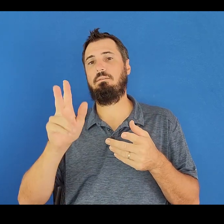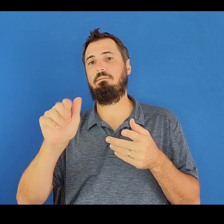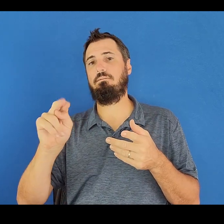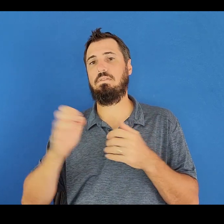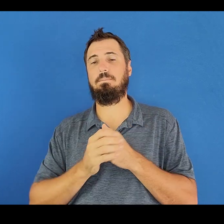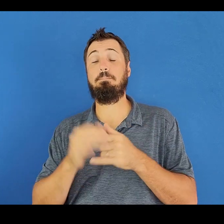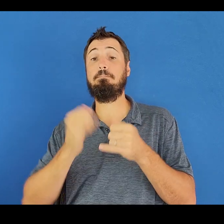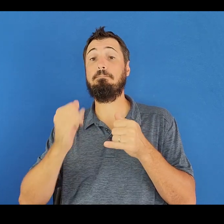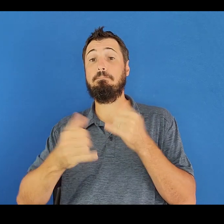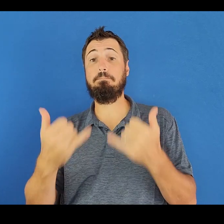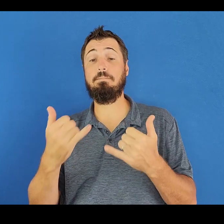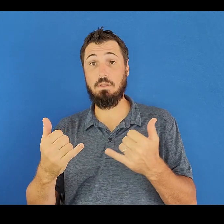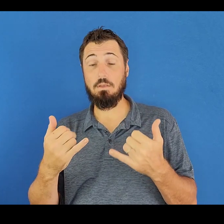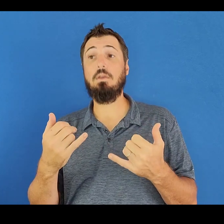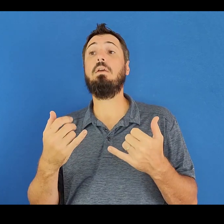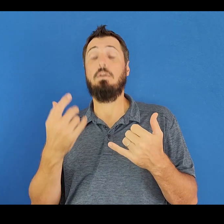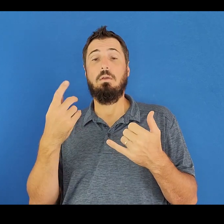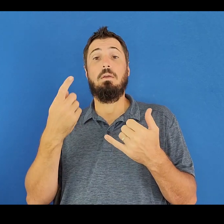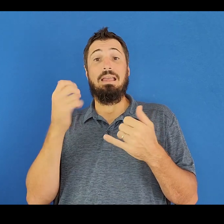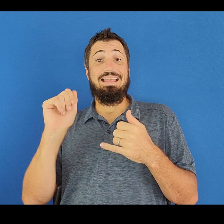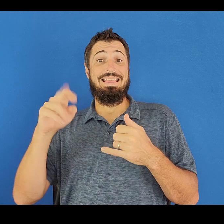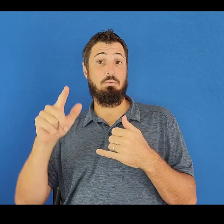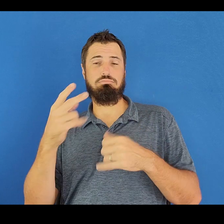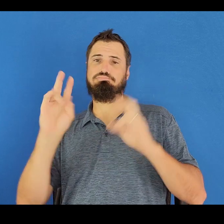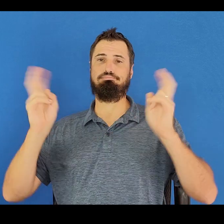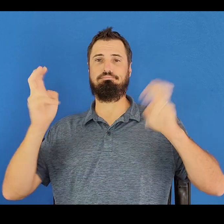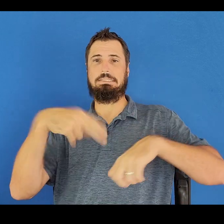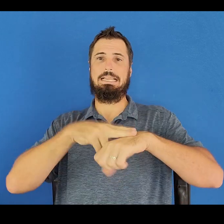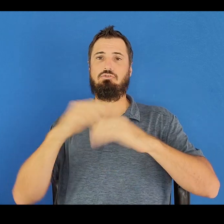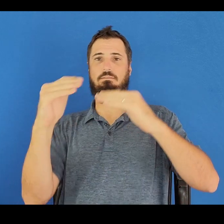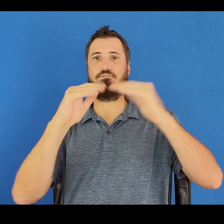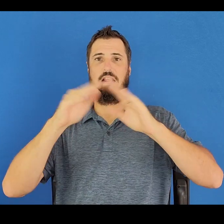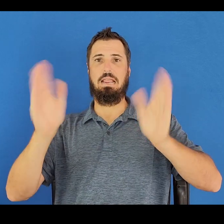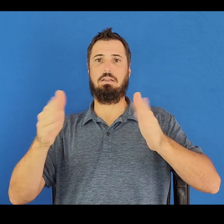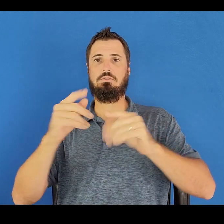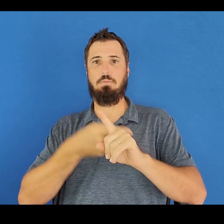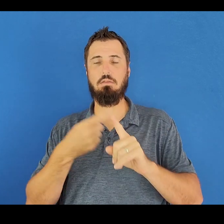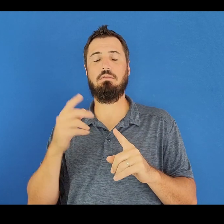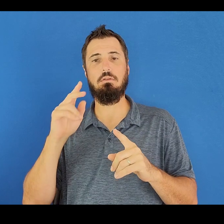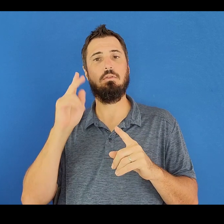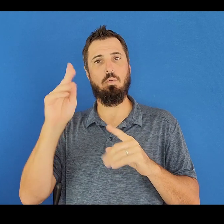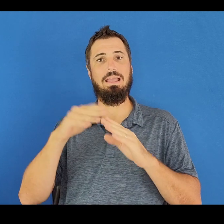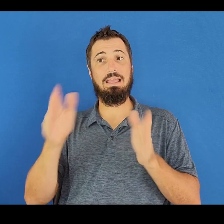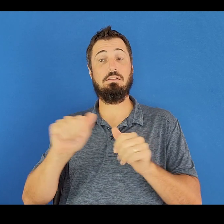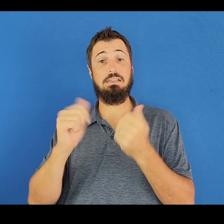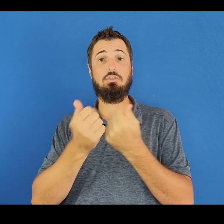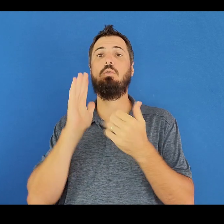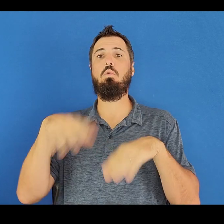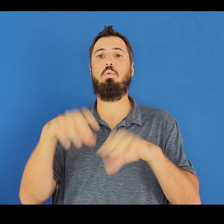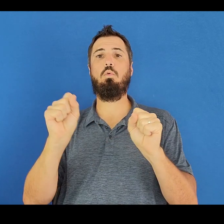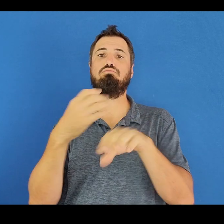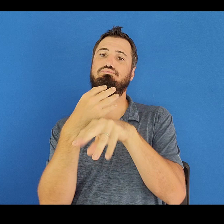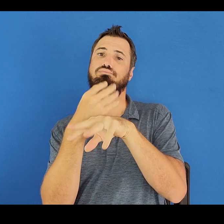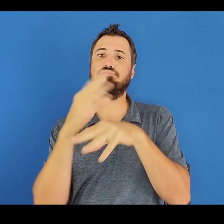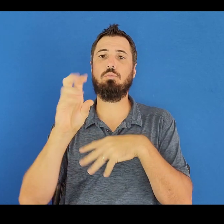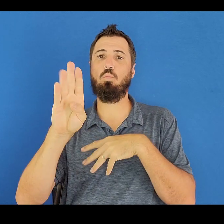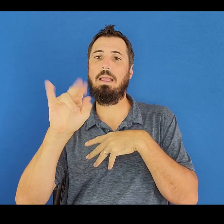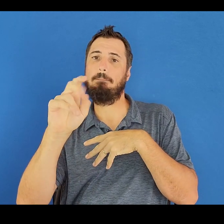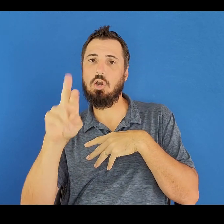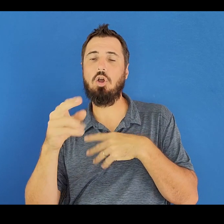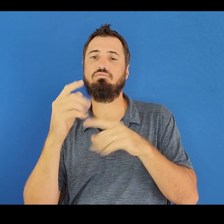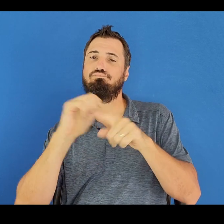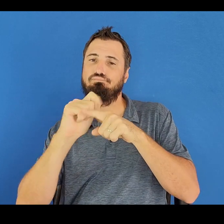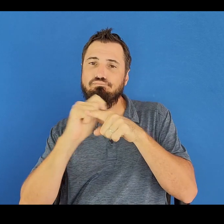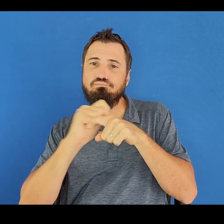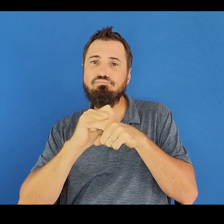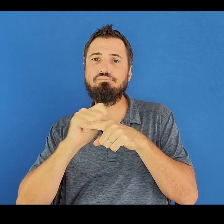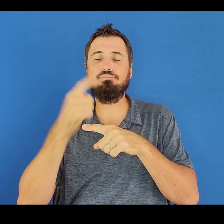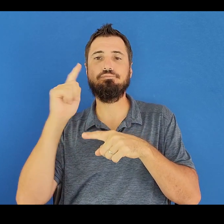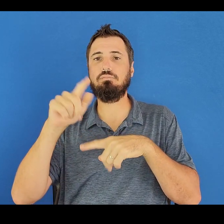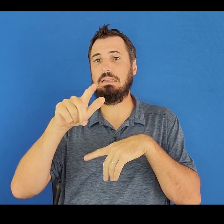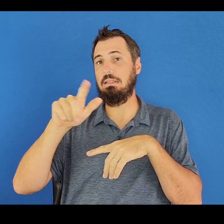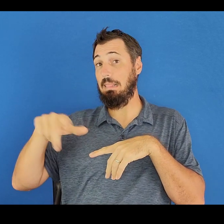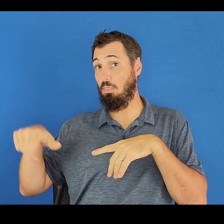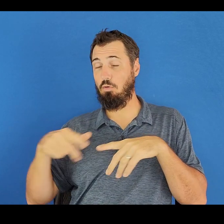Finally today, as part of National Fair Housing Month in April, the Kaua‘i County Housing Agency and other state and county agencies will be providing free online training opportunities for